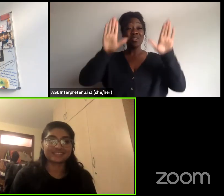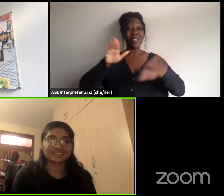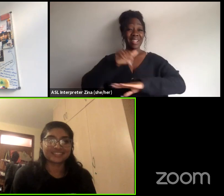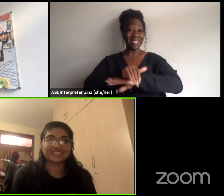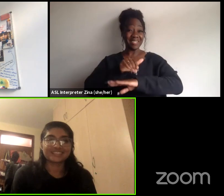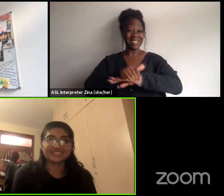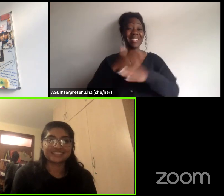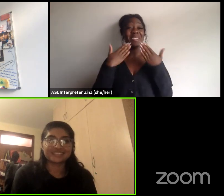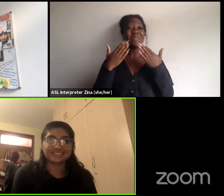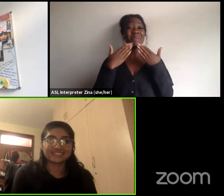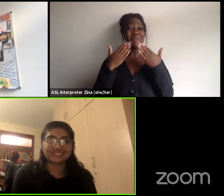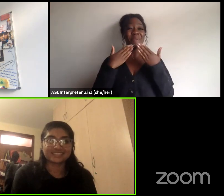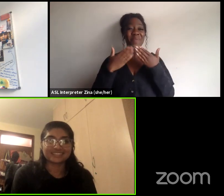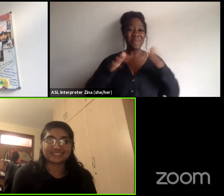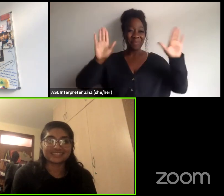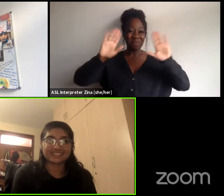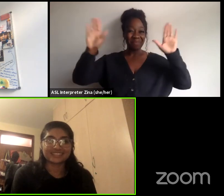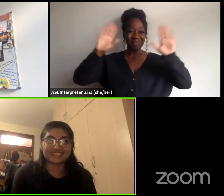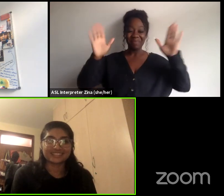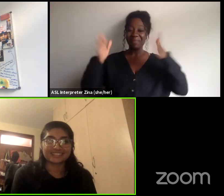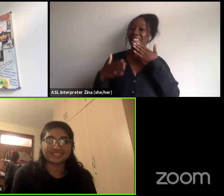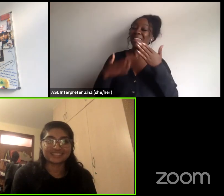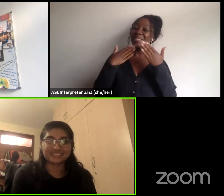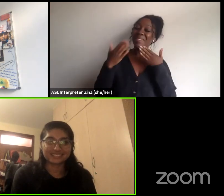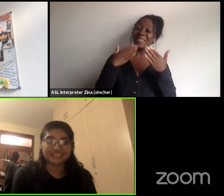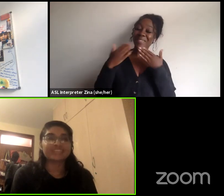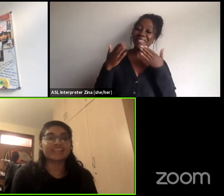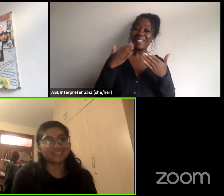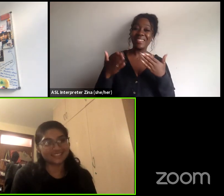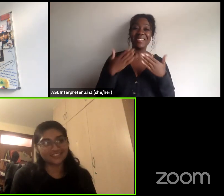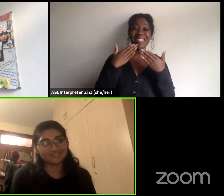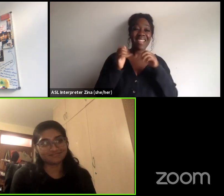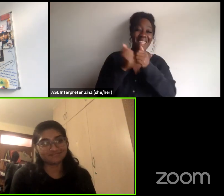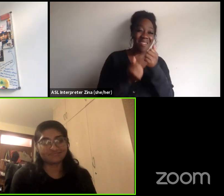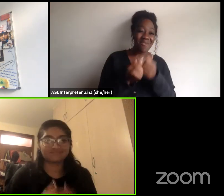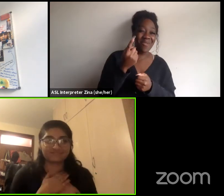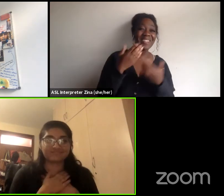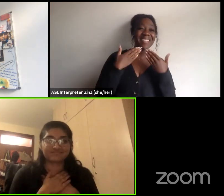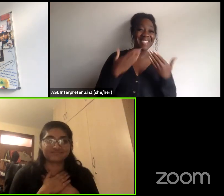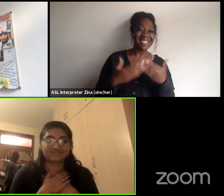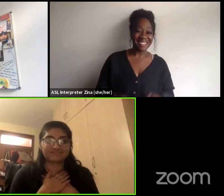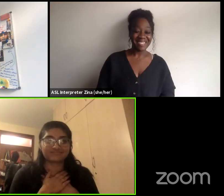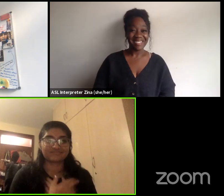Thank you. Thanks everyone, thanks HowlRound, thanks Karishma, thanks Zina, everyone. Bye bye.